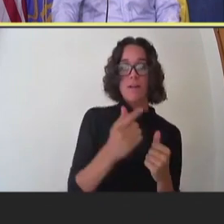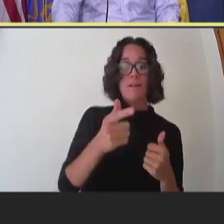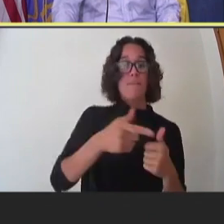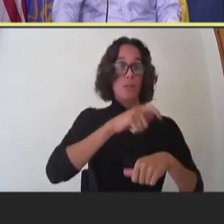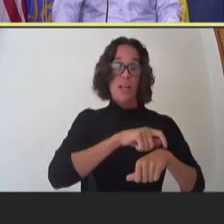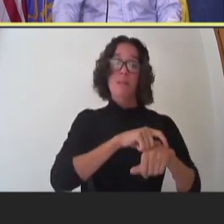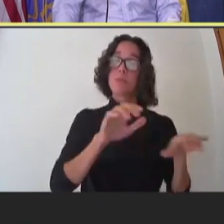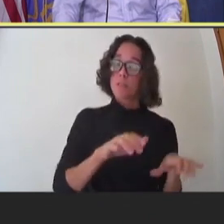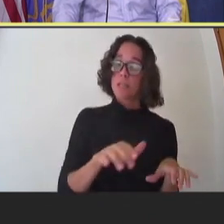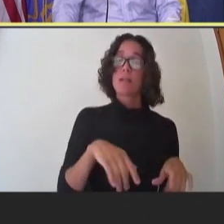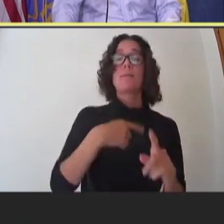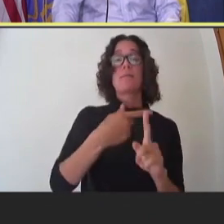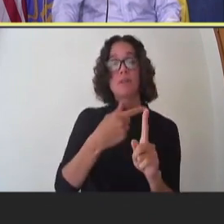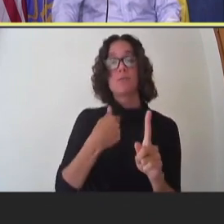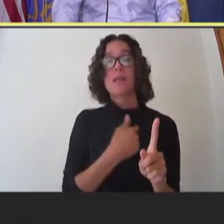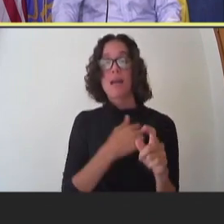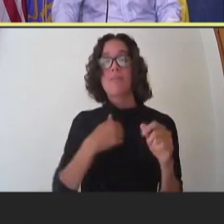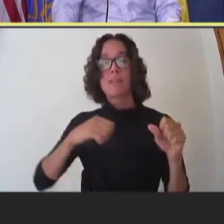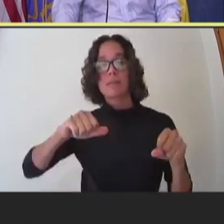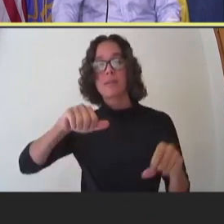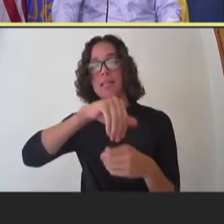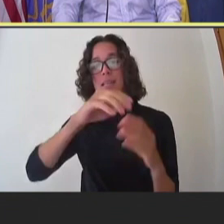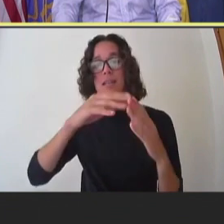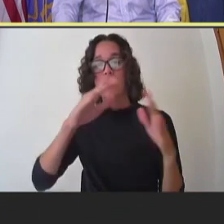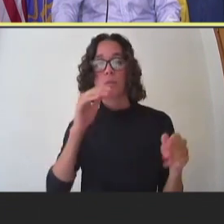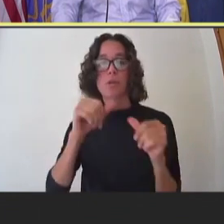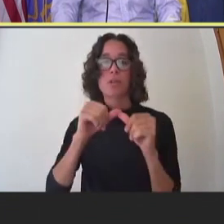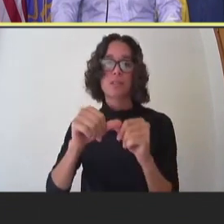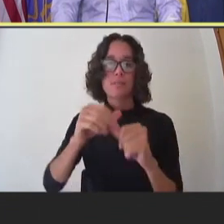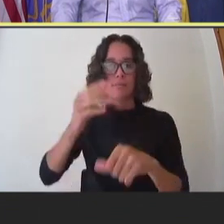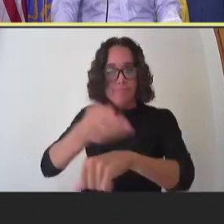this capability in-house that we're going to continue to refine in the future. We've also